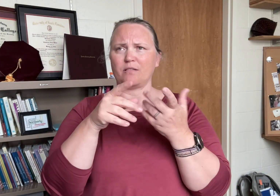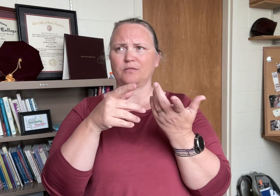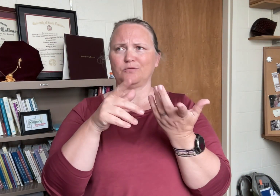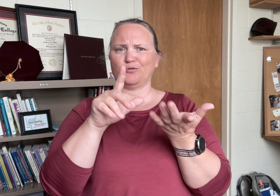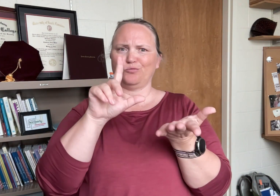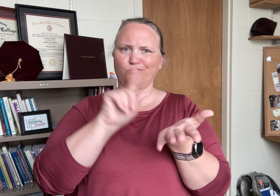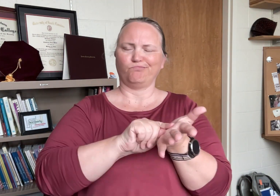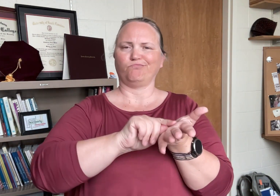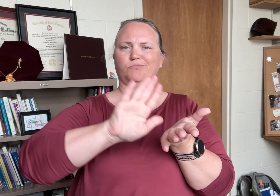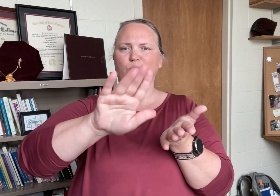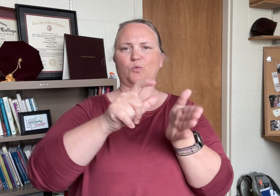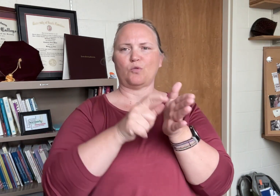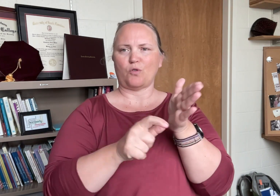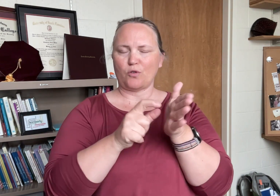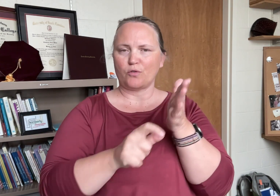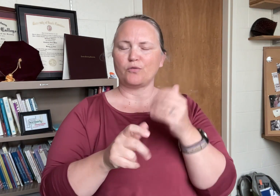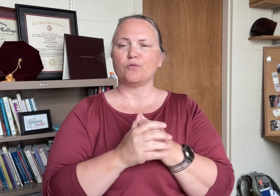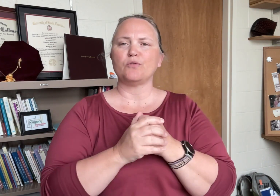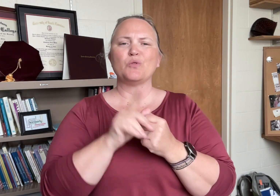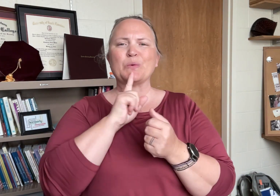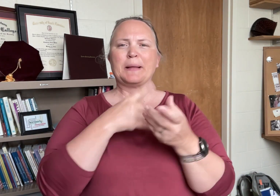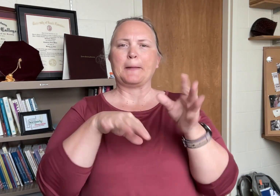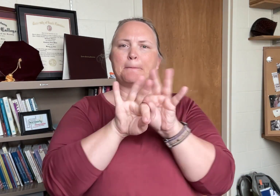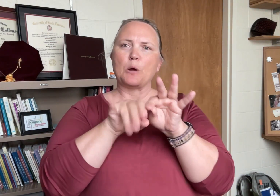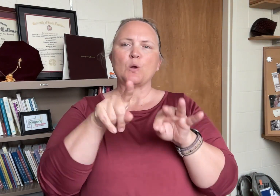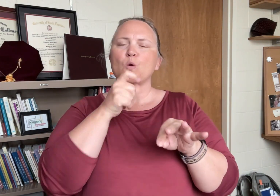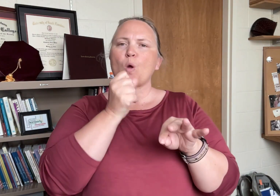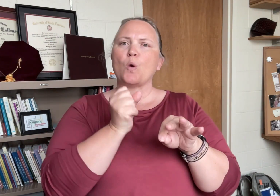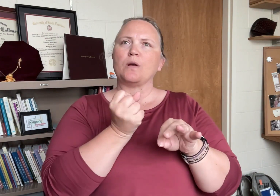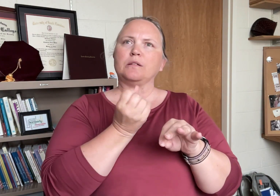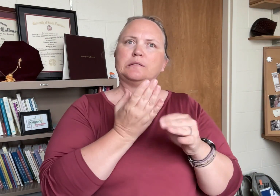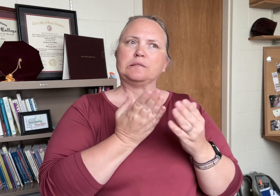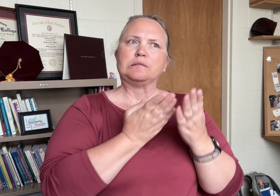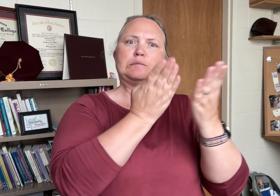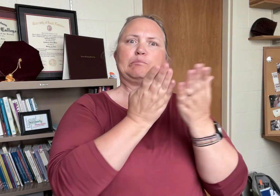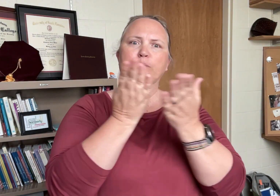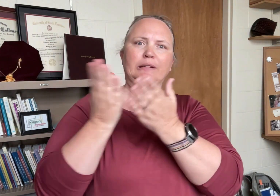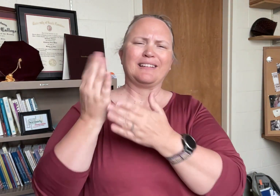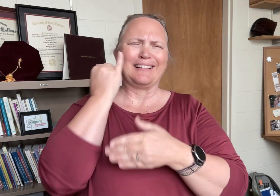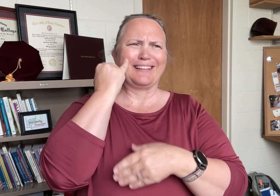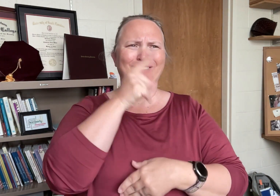So to figure out where to publish your article, the first thing is not to just